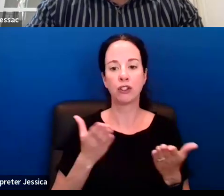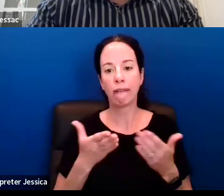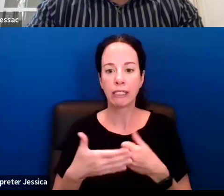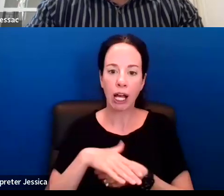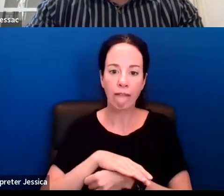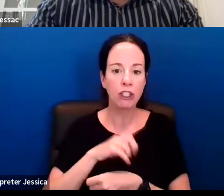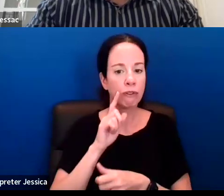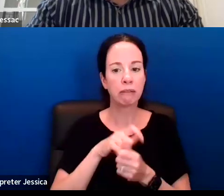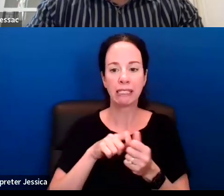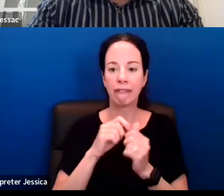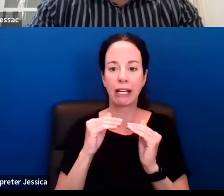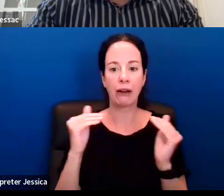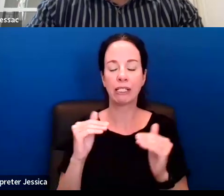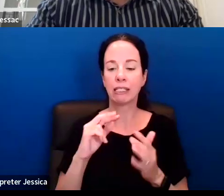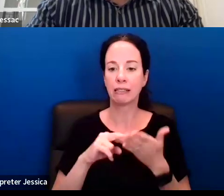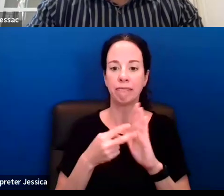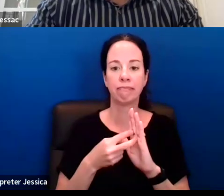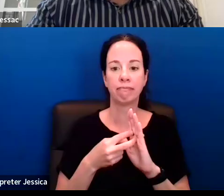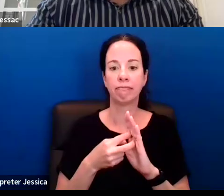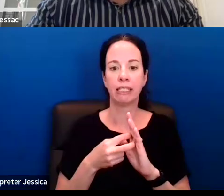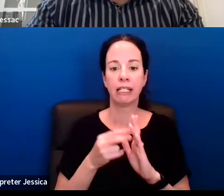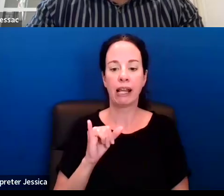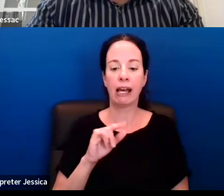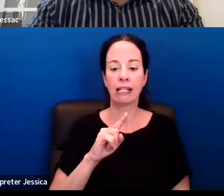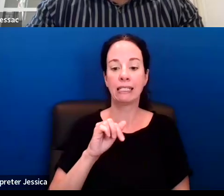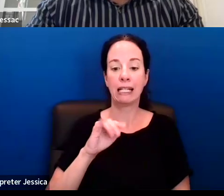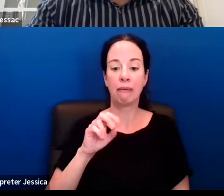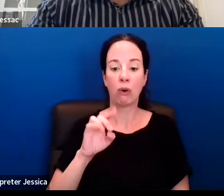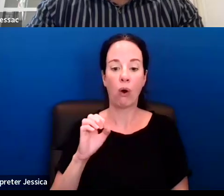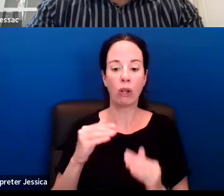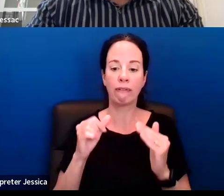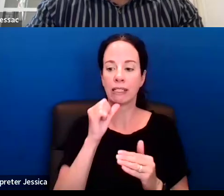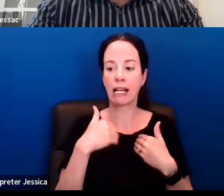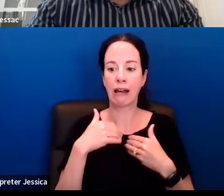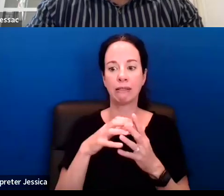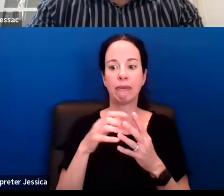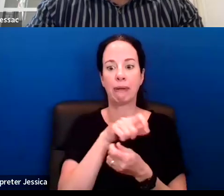that address level doesn't provide or zip code level doesn't provide as much specificity. So,